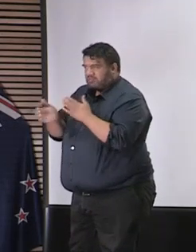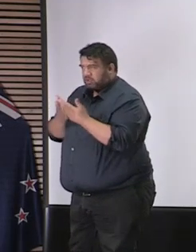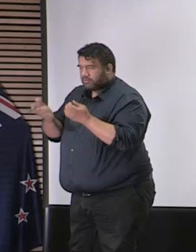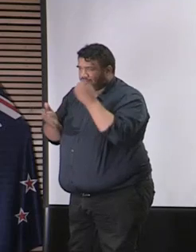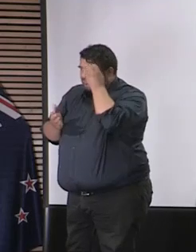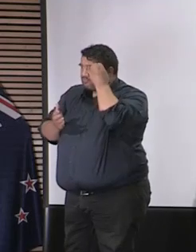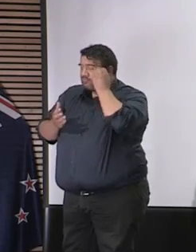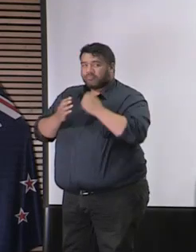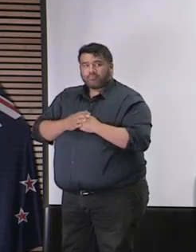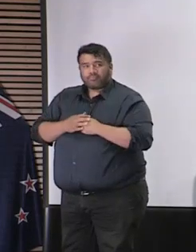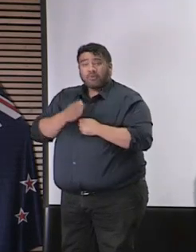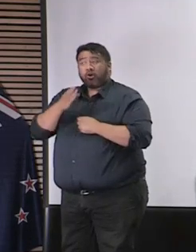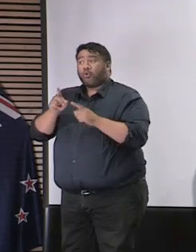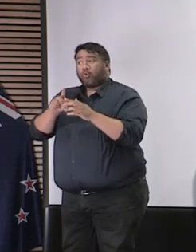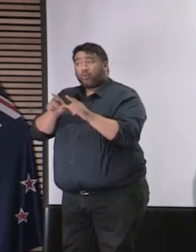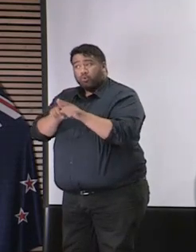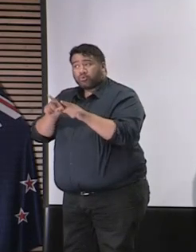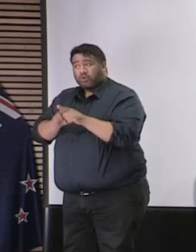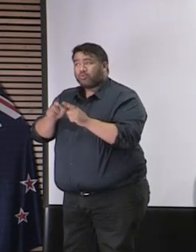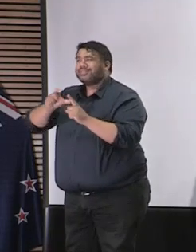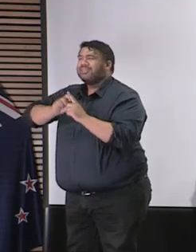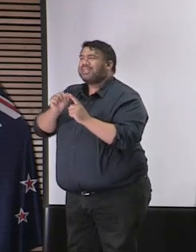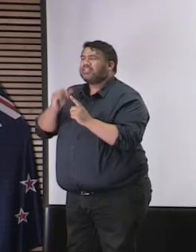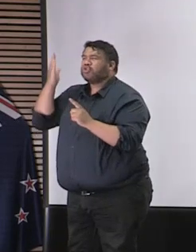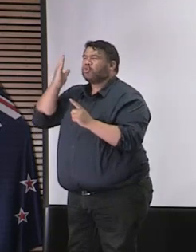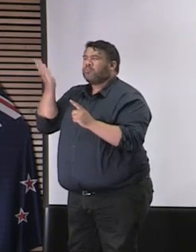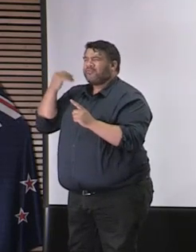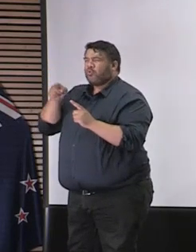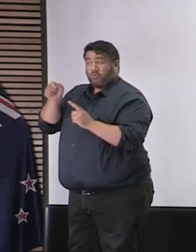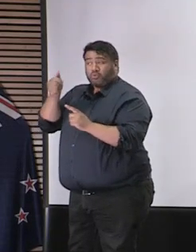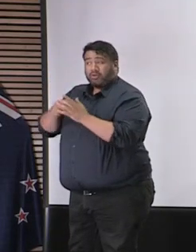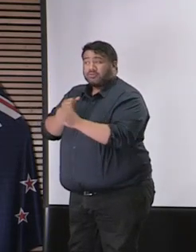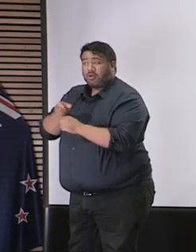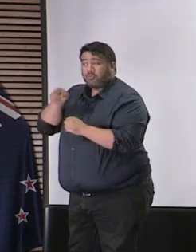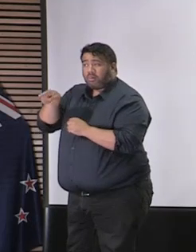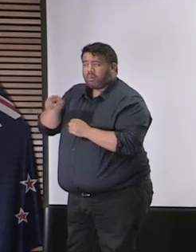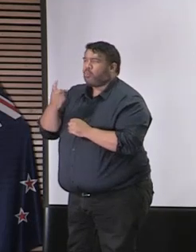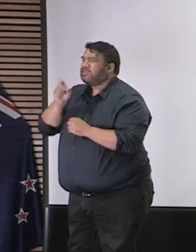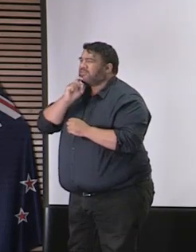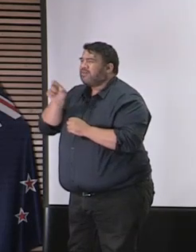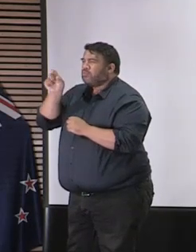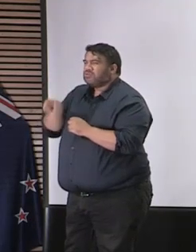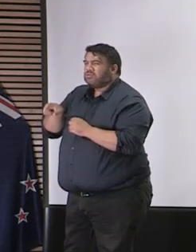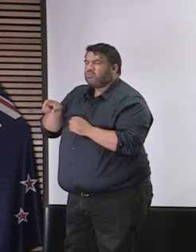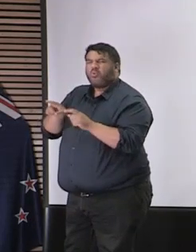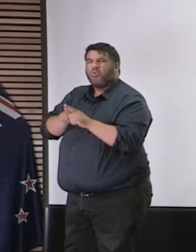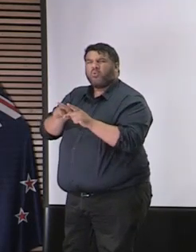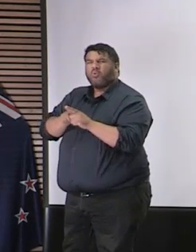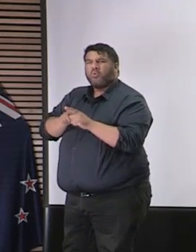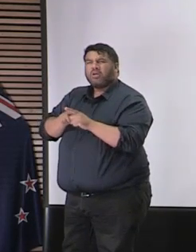if they don't have symptoms to check and see if they are pre-symptomatic. Key cure you is a good